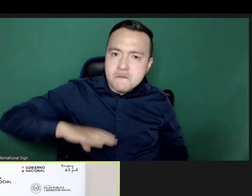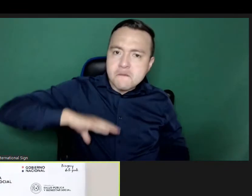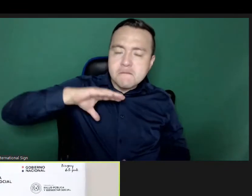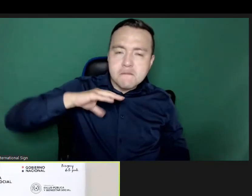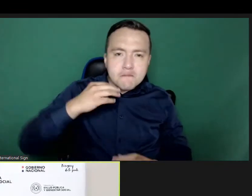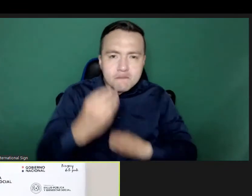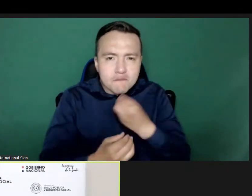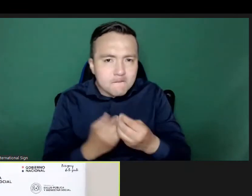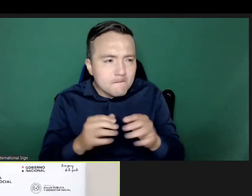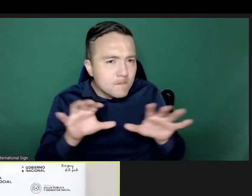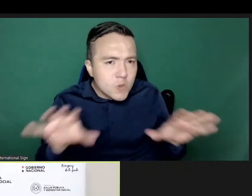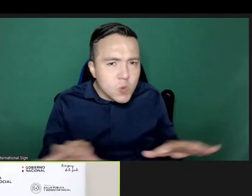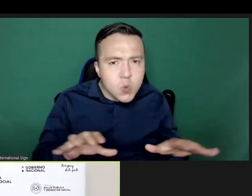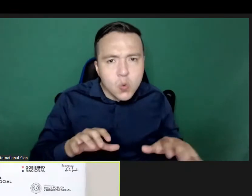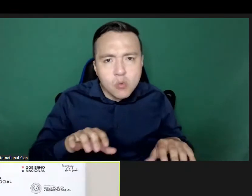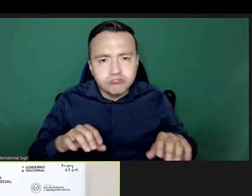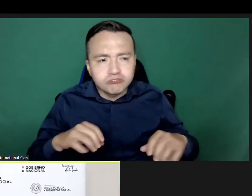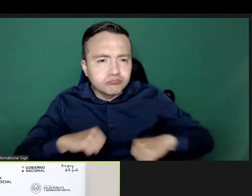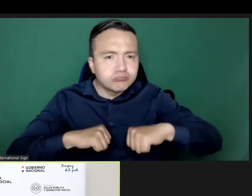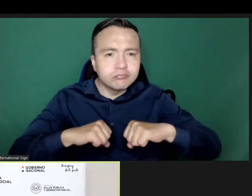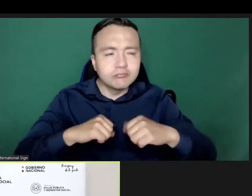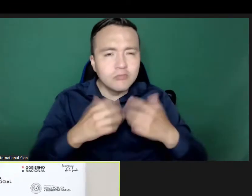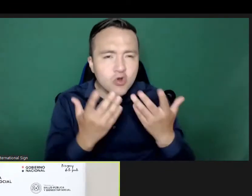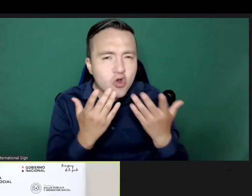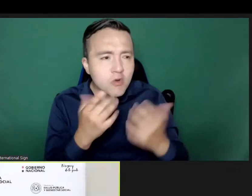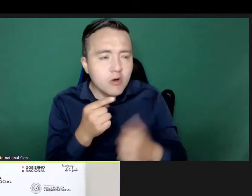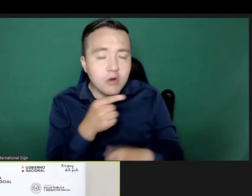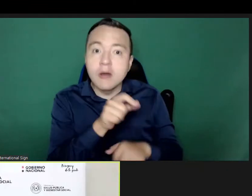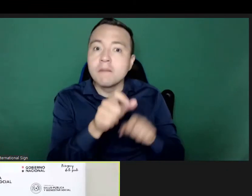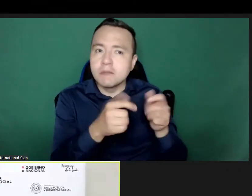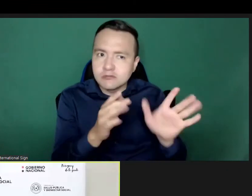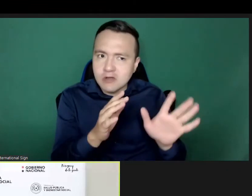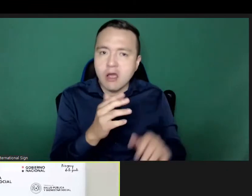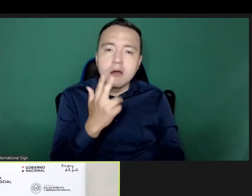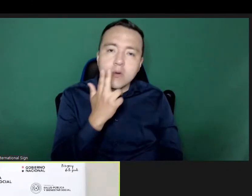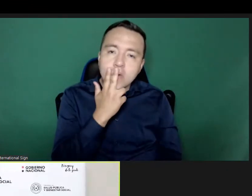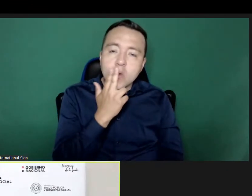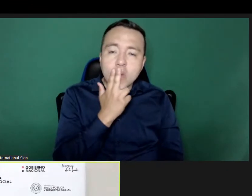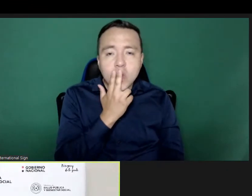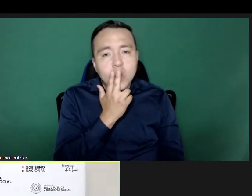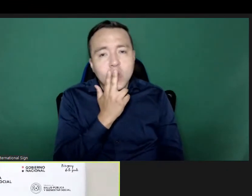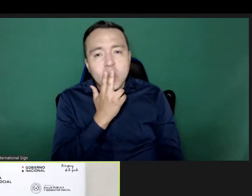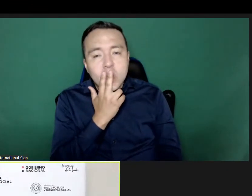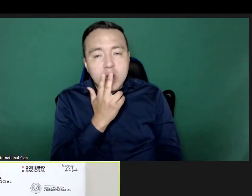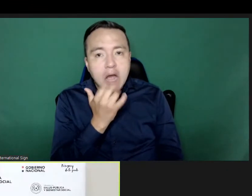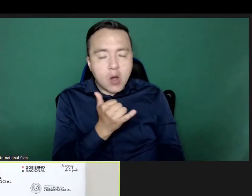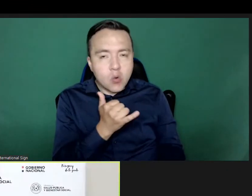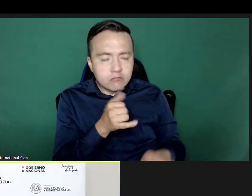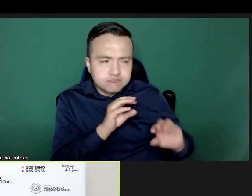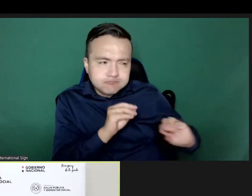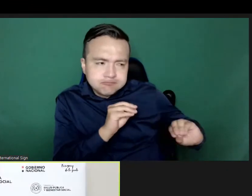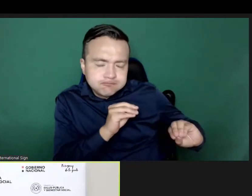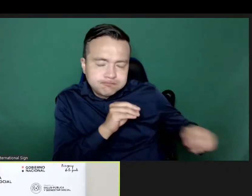We have very interesting indicators , where a lot of people have stopped smoking, for example.